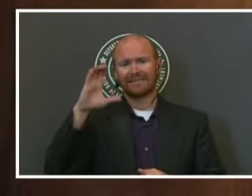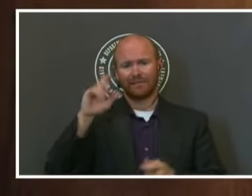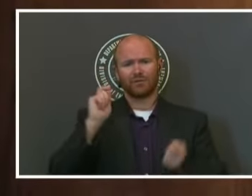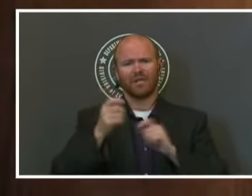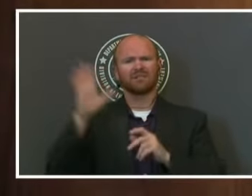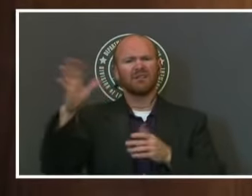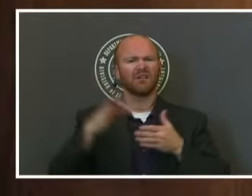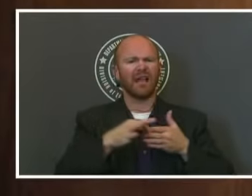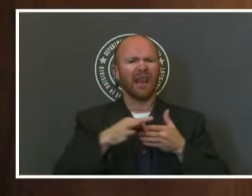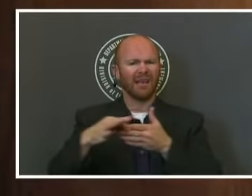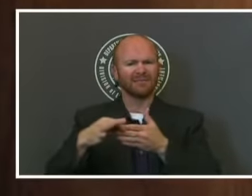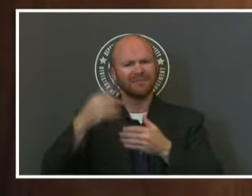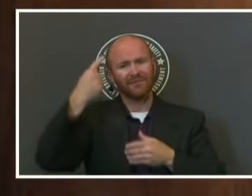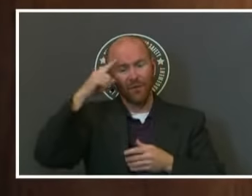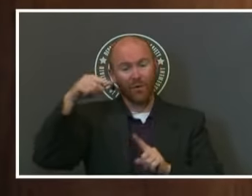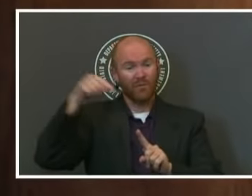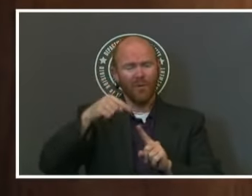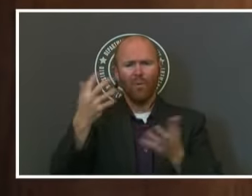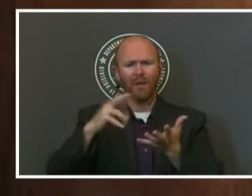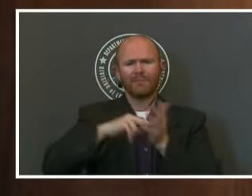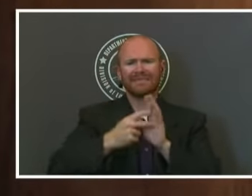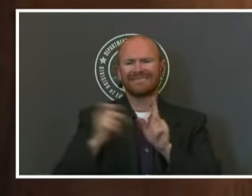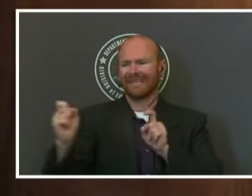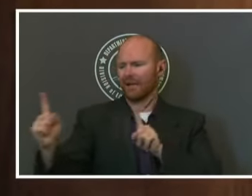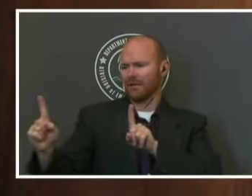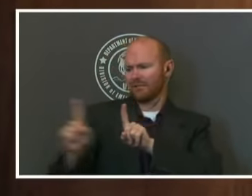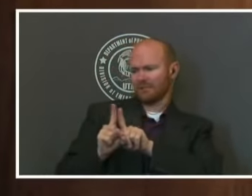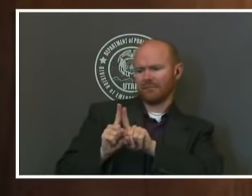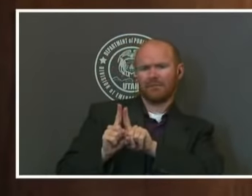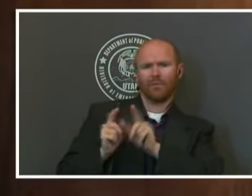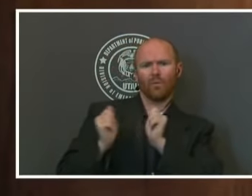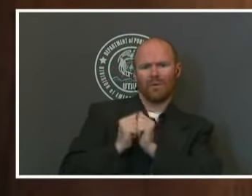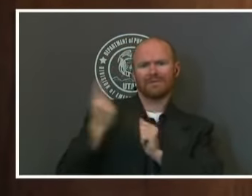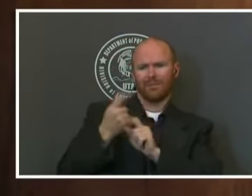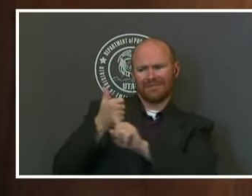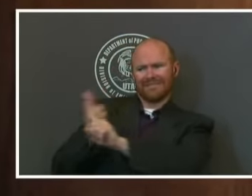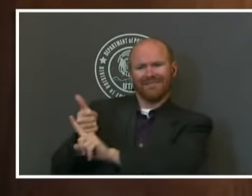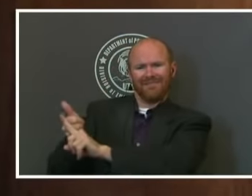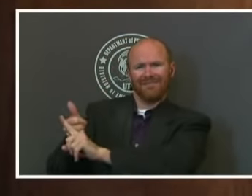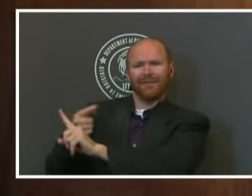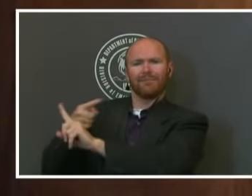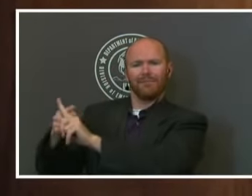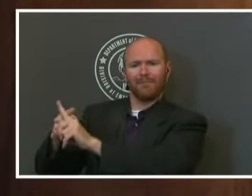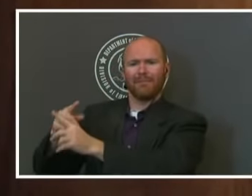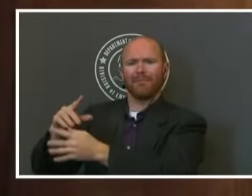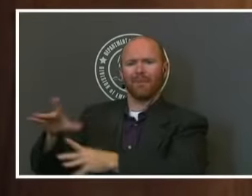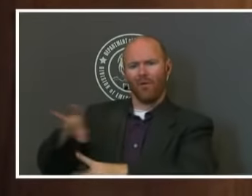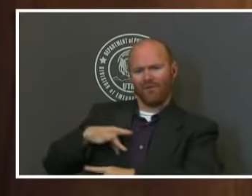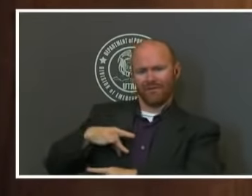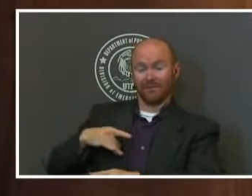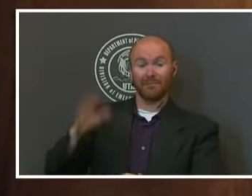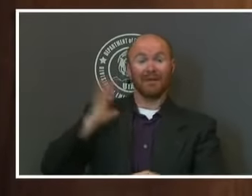it means to be in close contact with someone who has covered